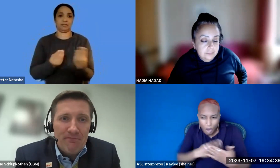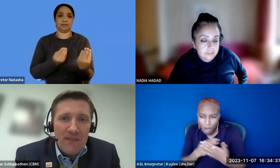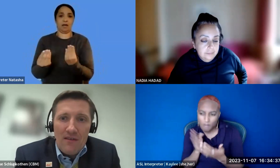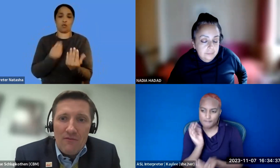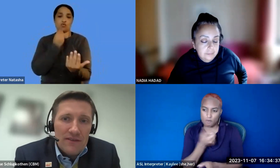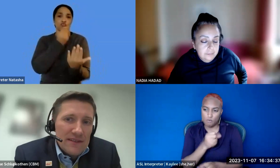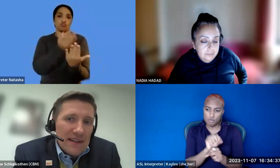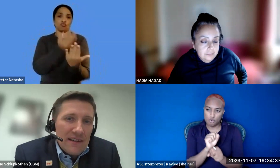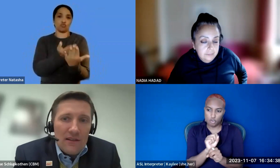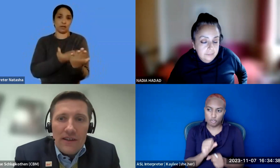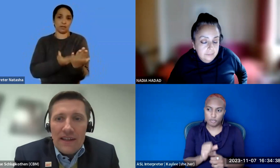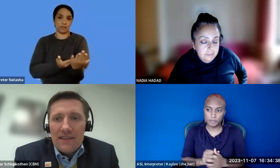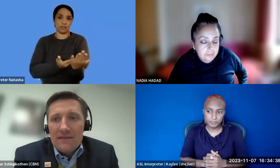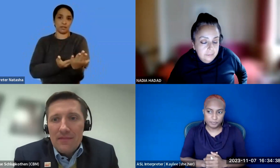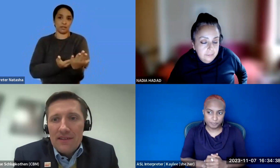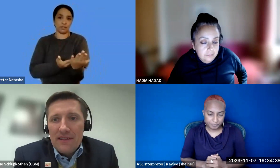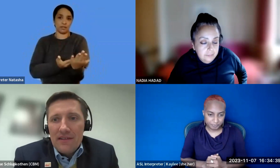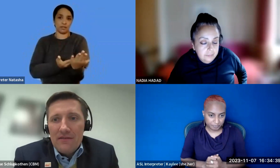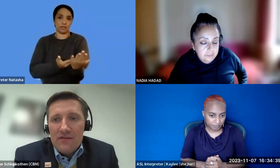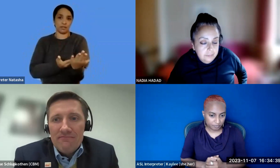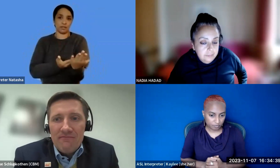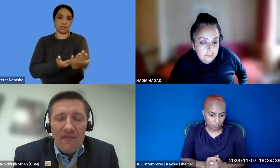When you start looking at disability inclusion